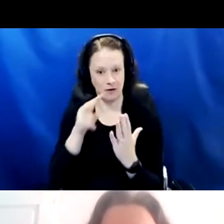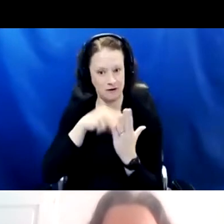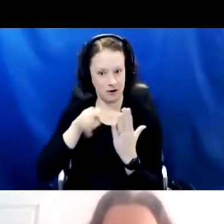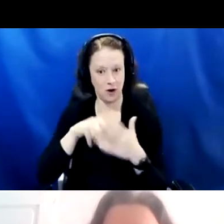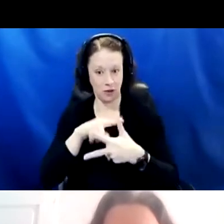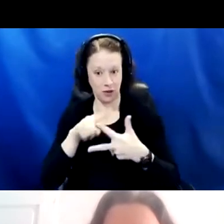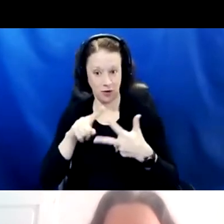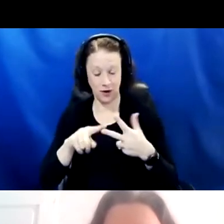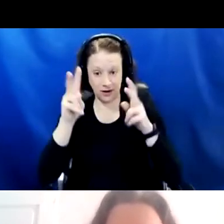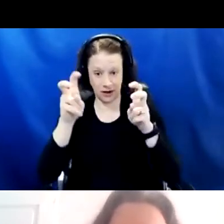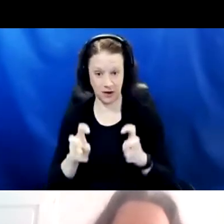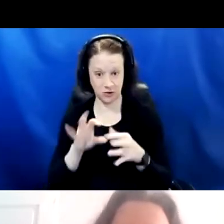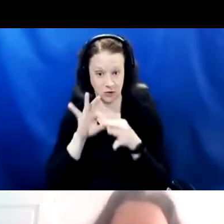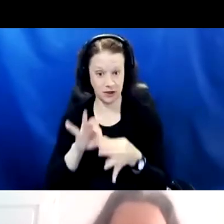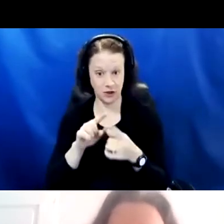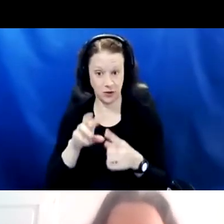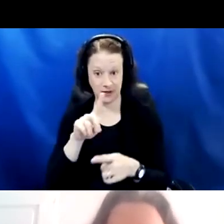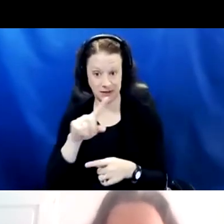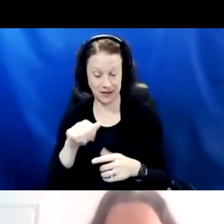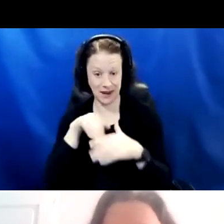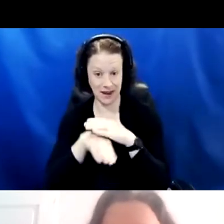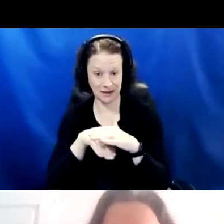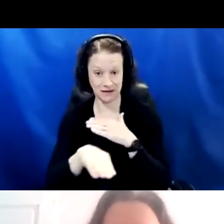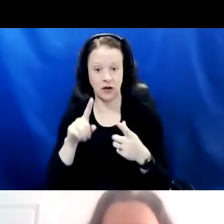to disability access to the vaccine: